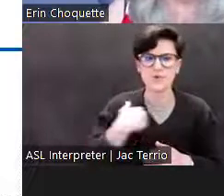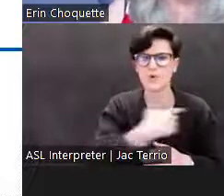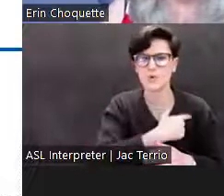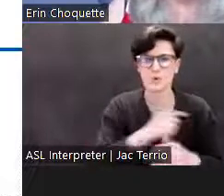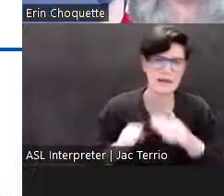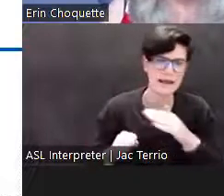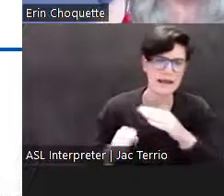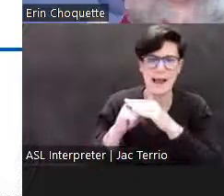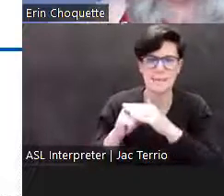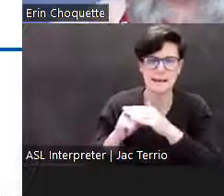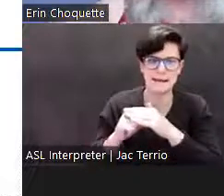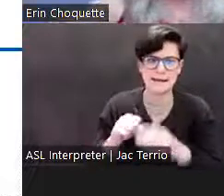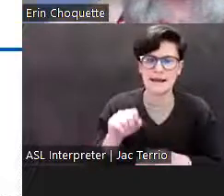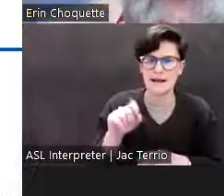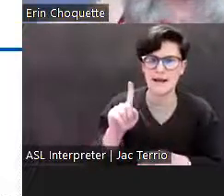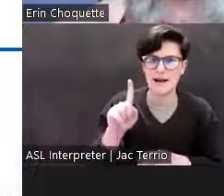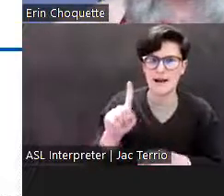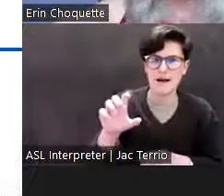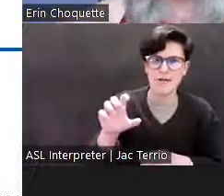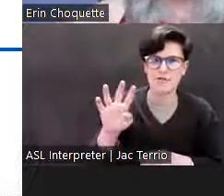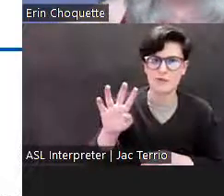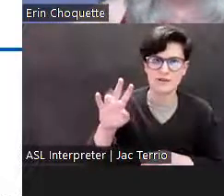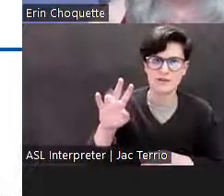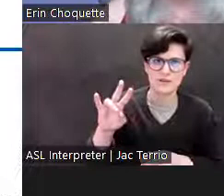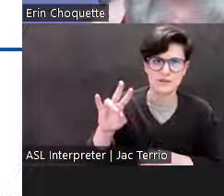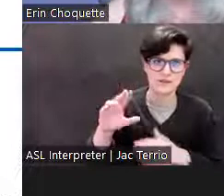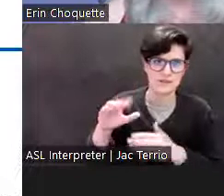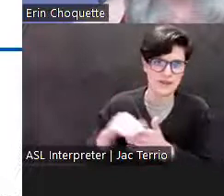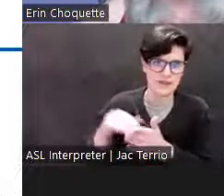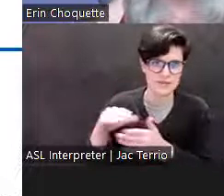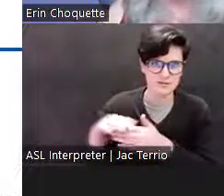15:49:06 So if you hit, if you earn more than that, you stop paying contributions on that